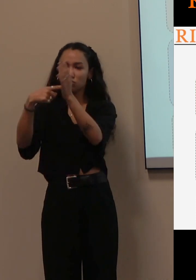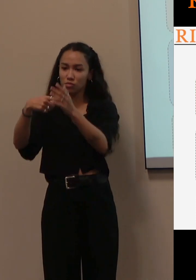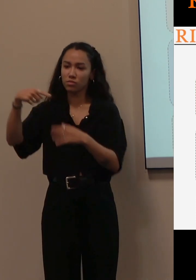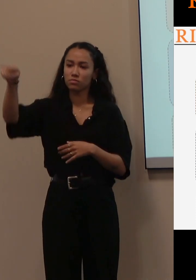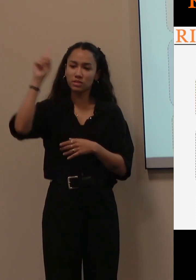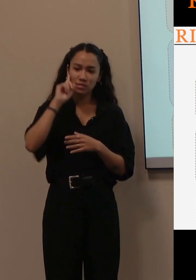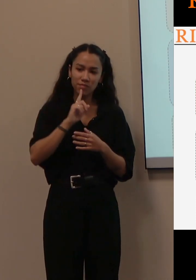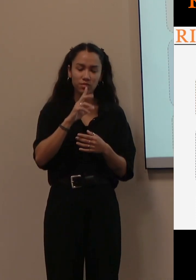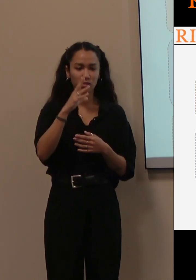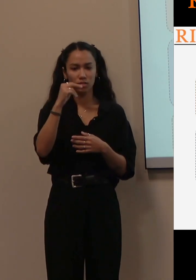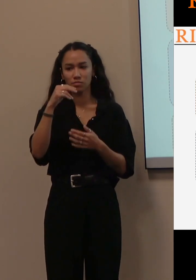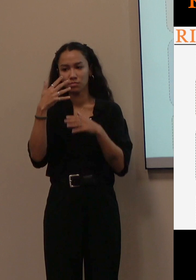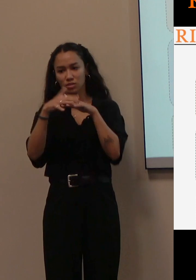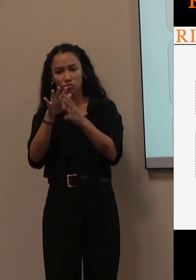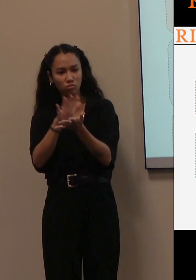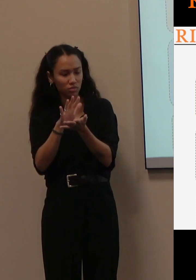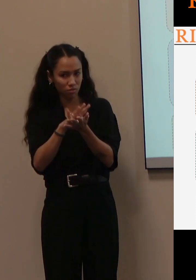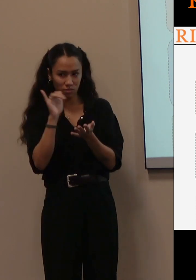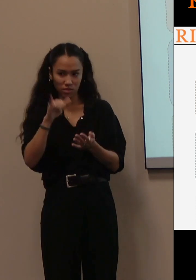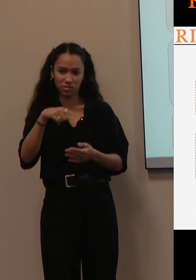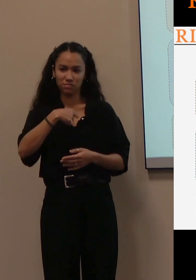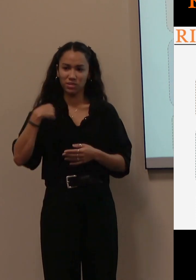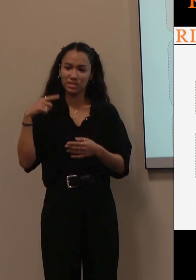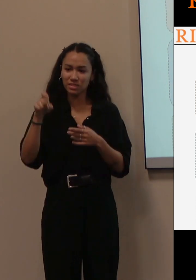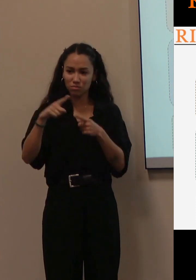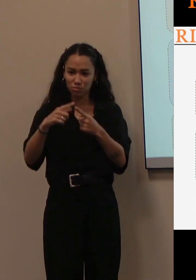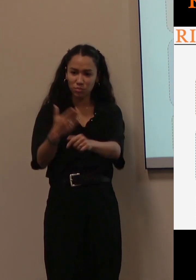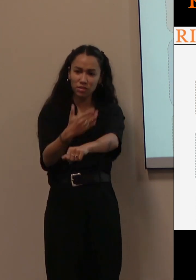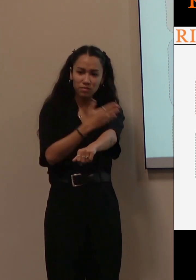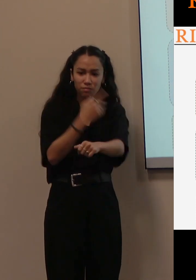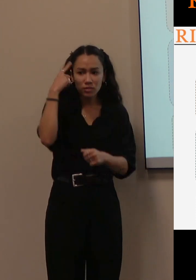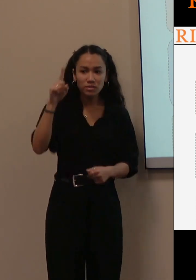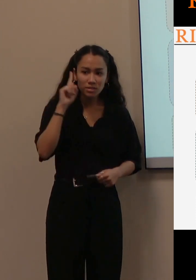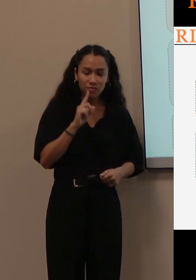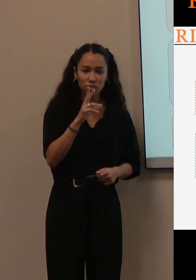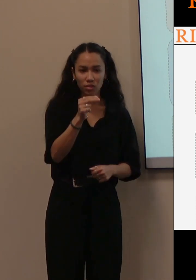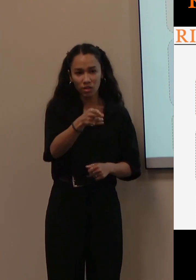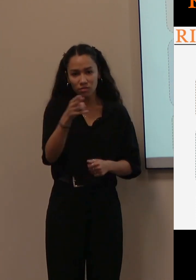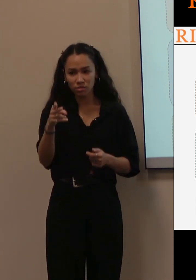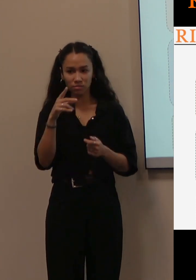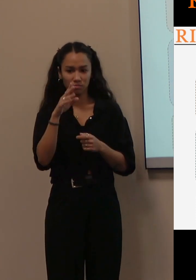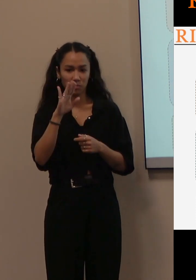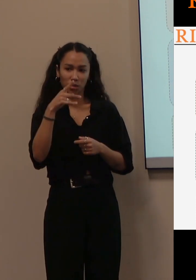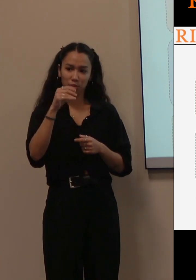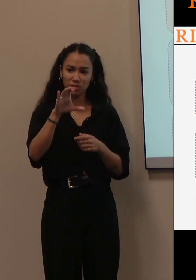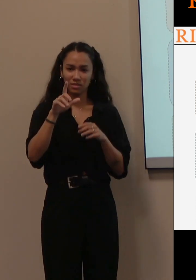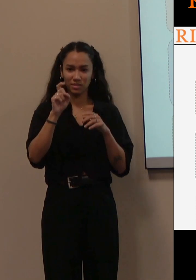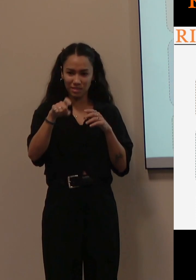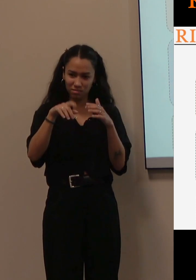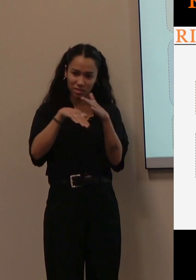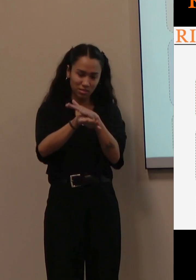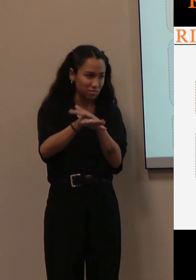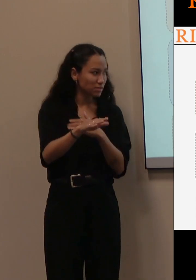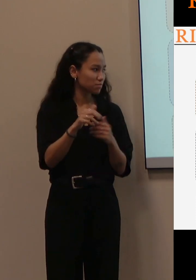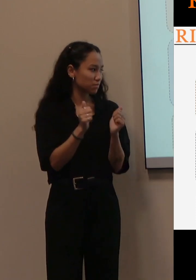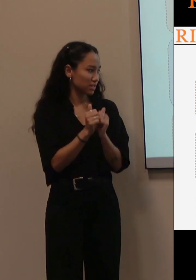And so we have more results to show deaf and mainstream schools that we need, that improvements need to be made for their BIPOC, deaf and hard of hearing students